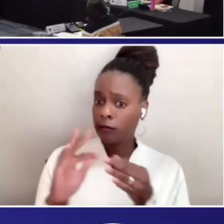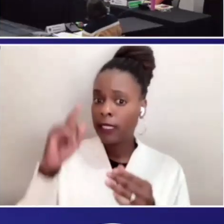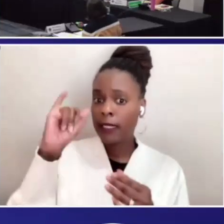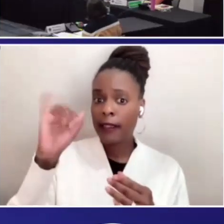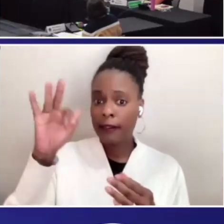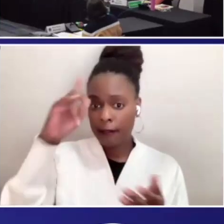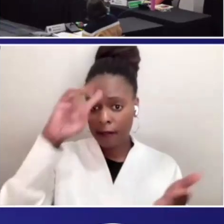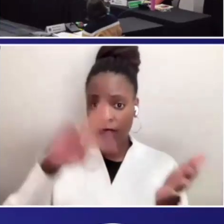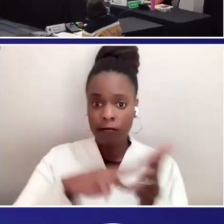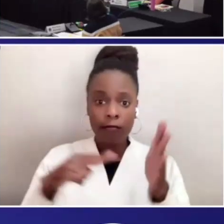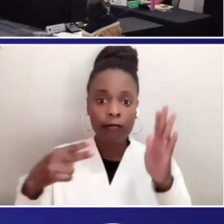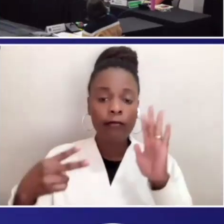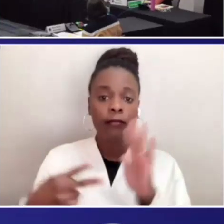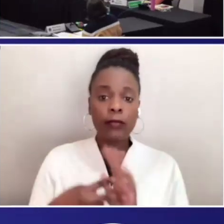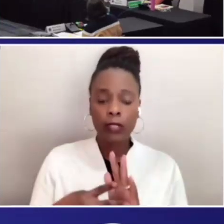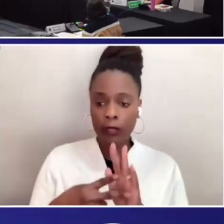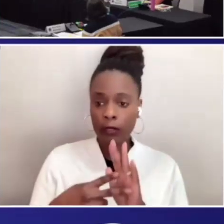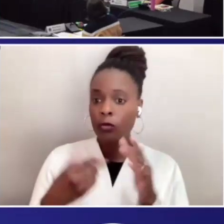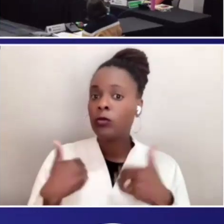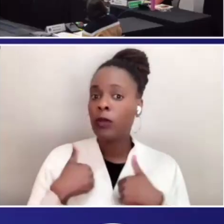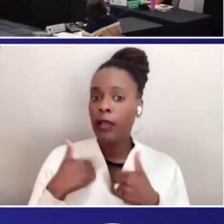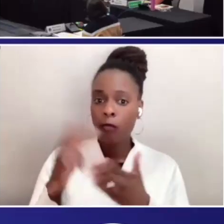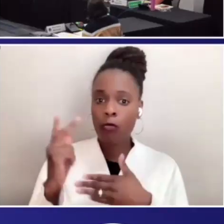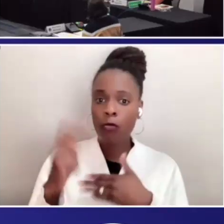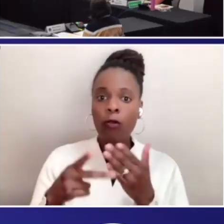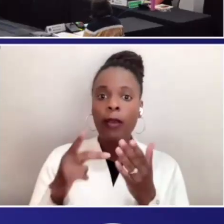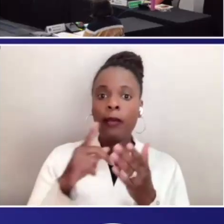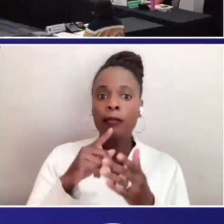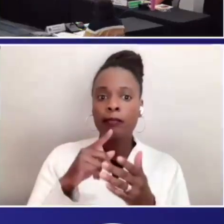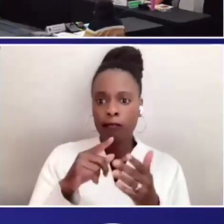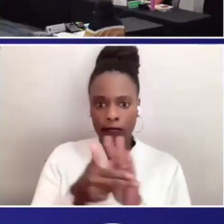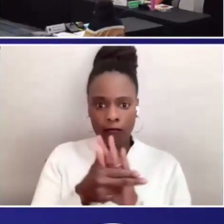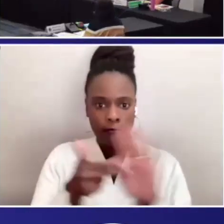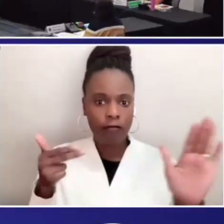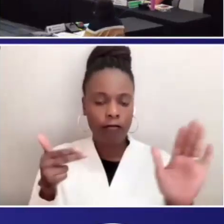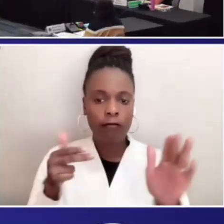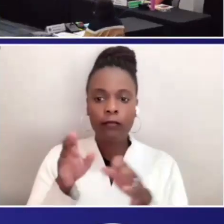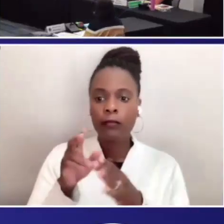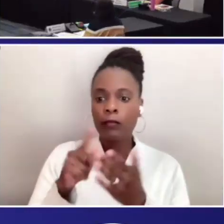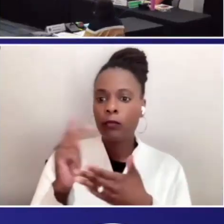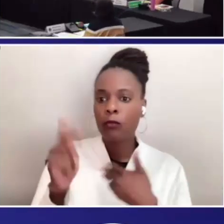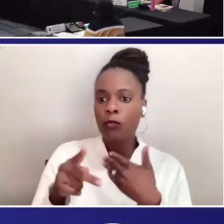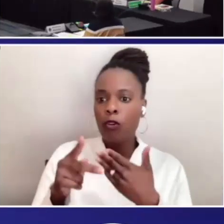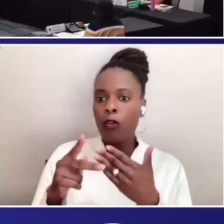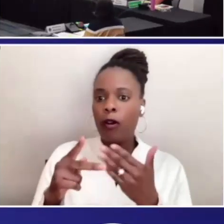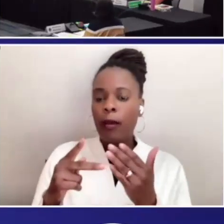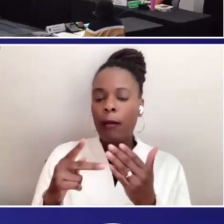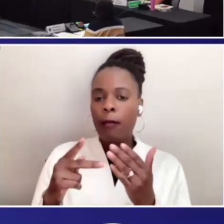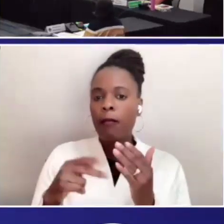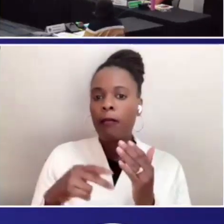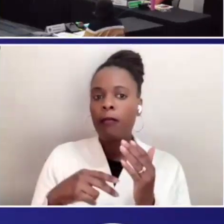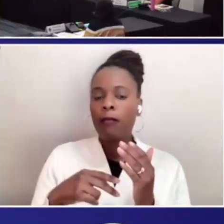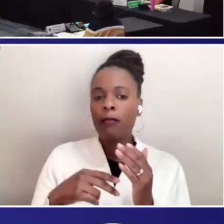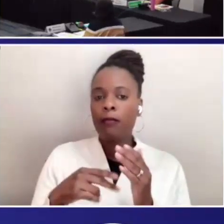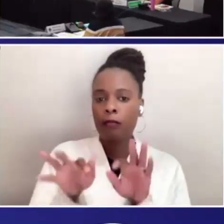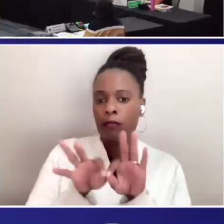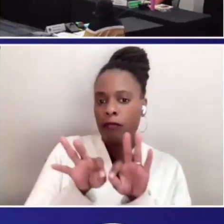as a professional program when they record their graduates on the completer survey, that way. That reporting doesn't exist for